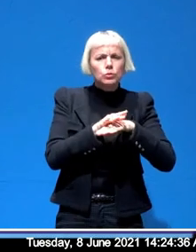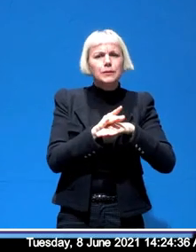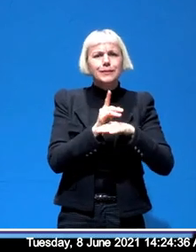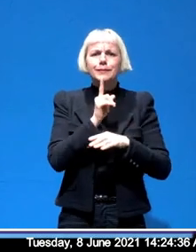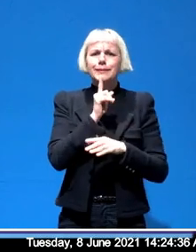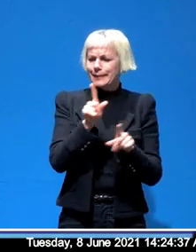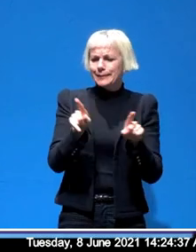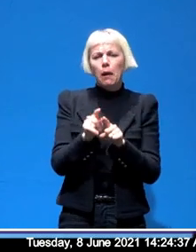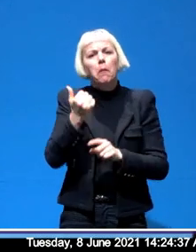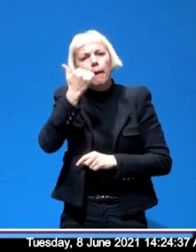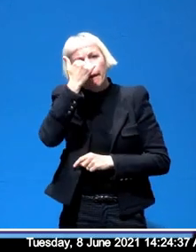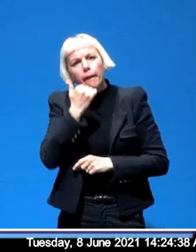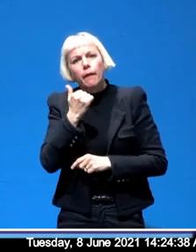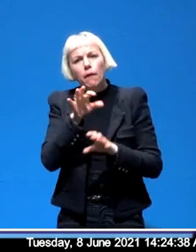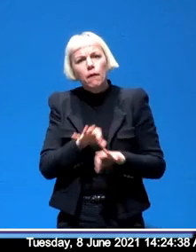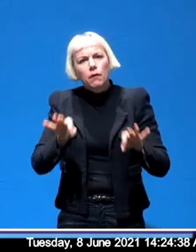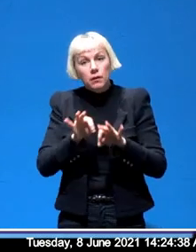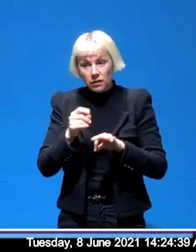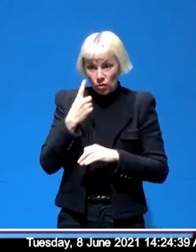Was that properly rated as insignificant?